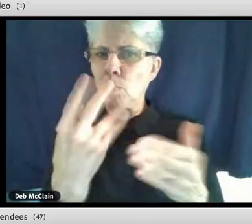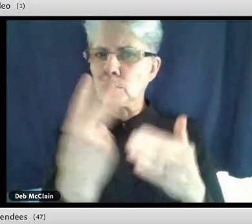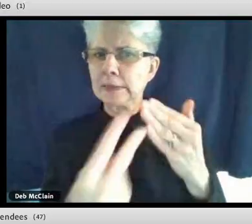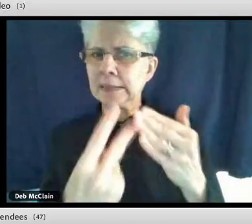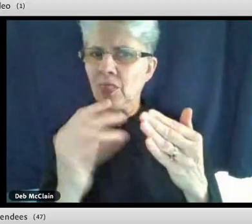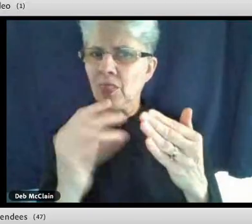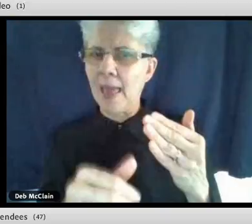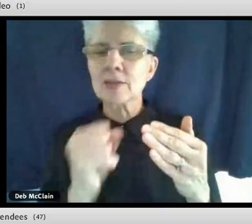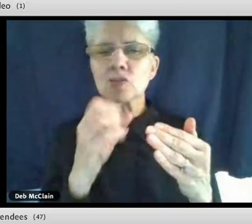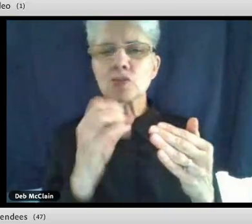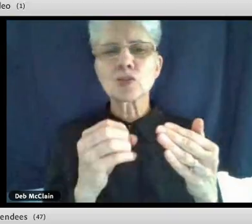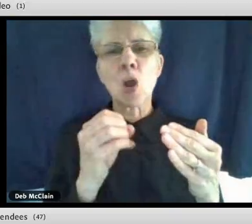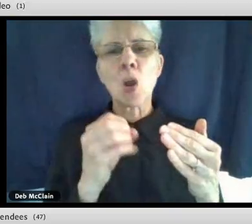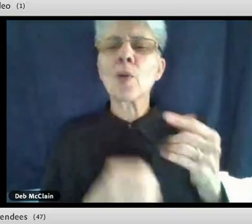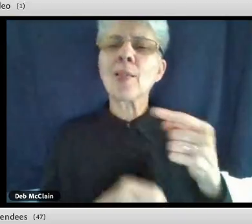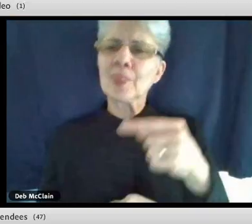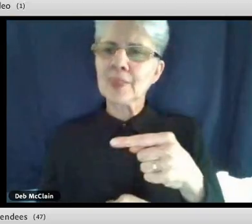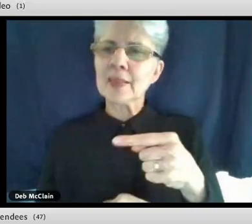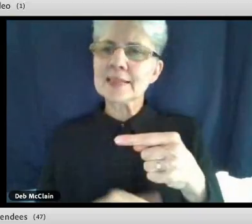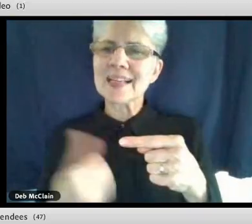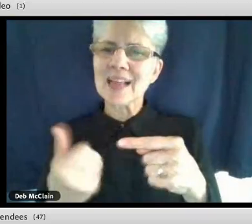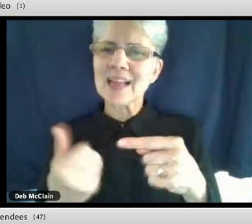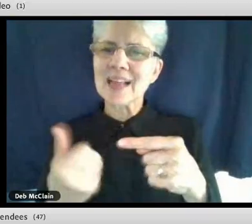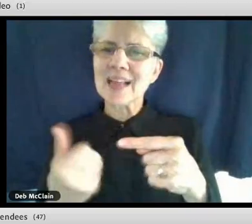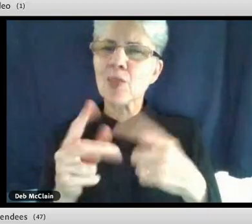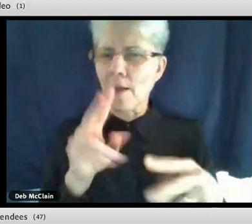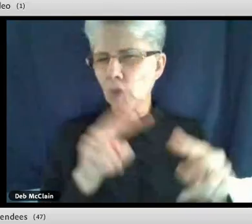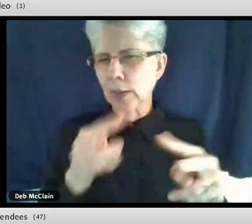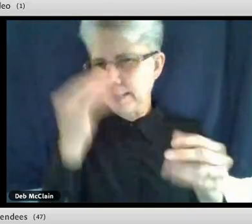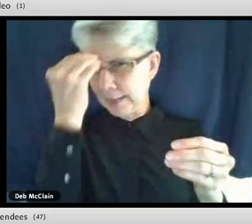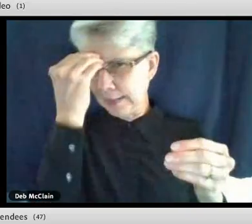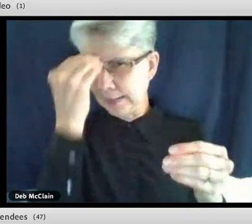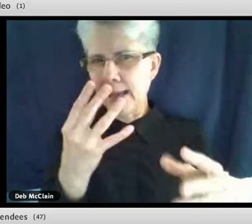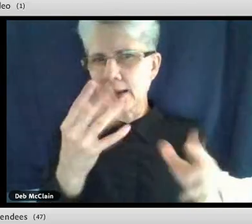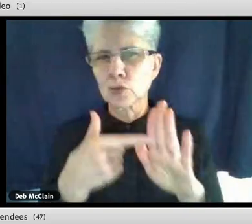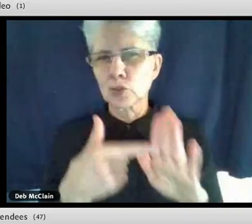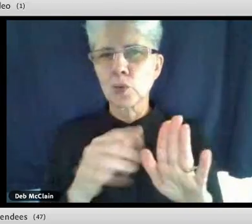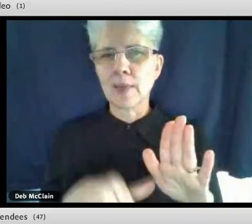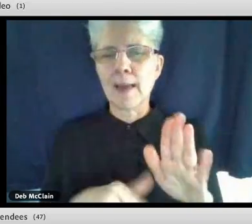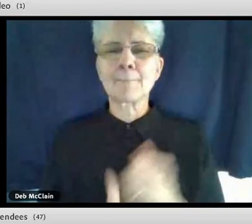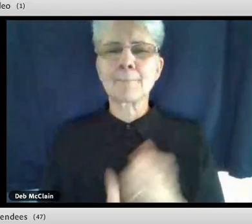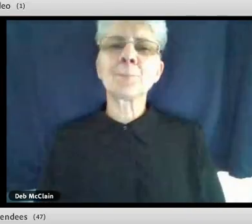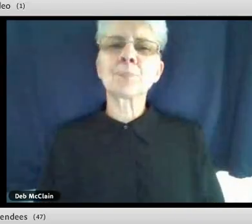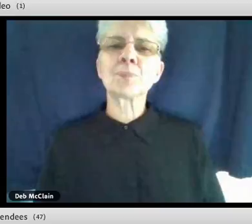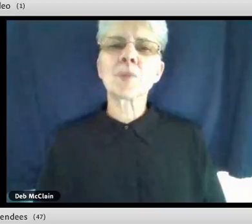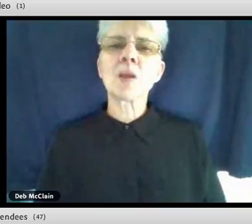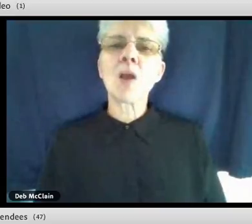and so this is another kind of way of looking at the data I'm going to show you. Also I just found this last night.